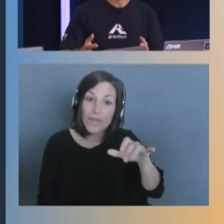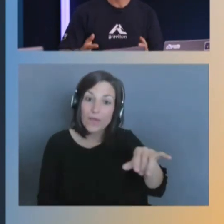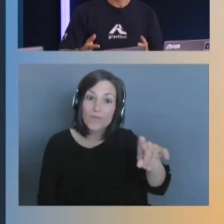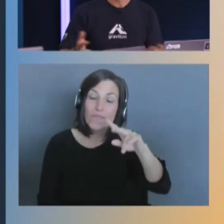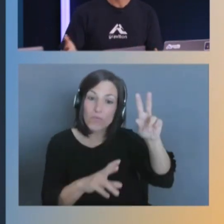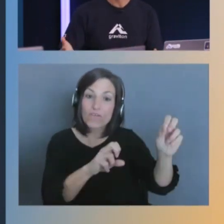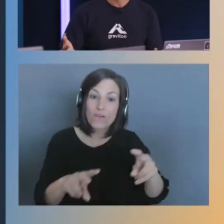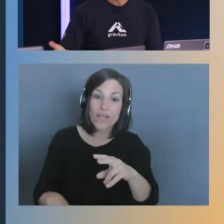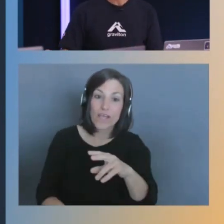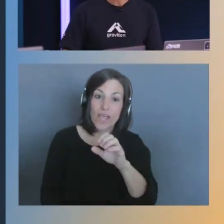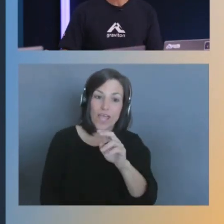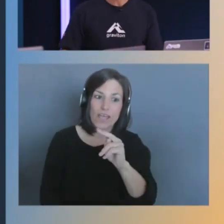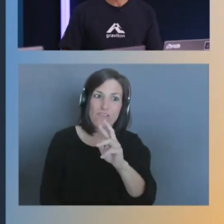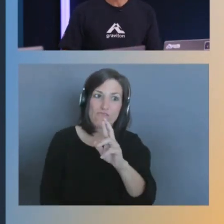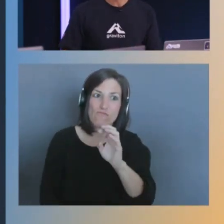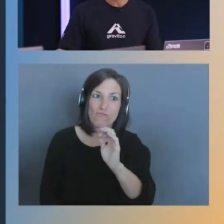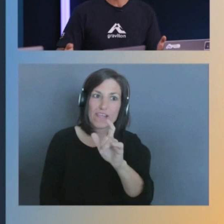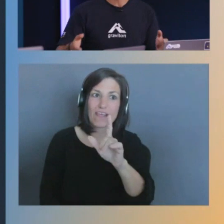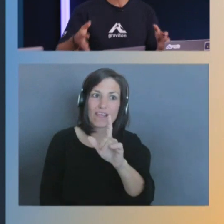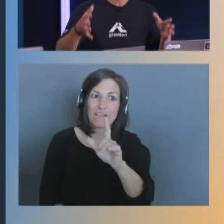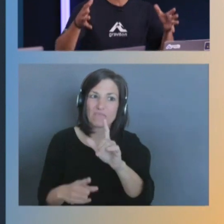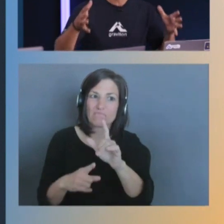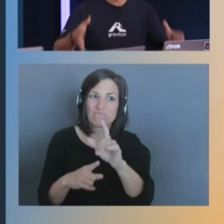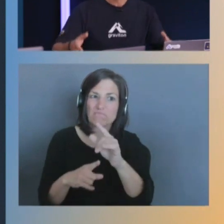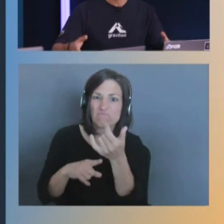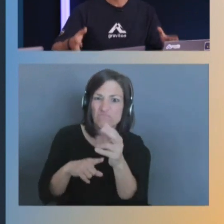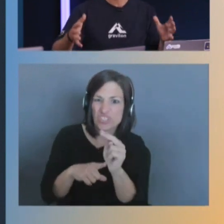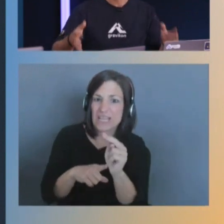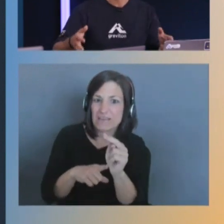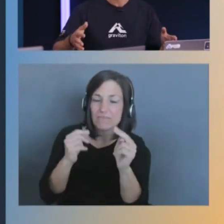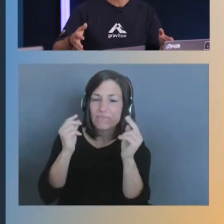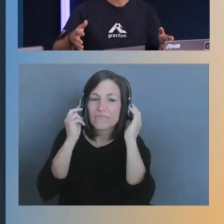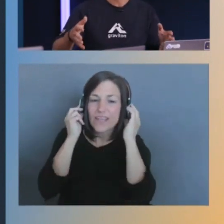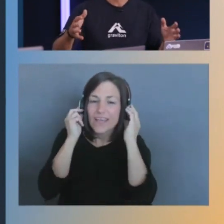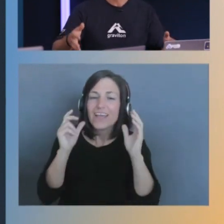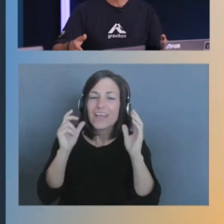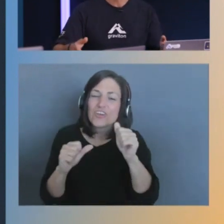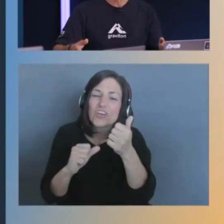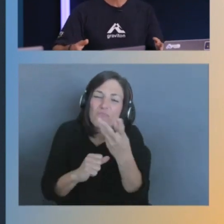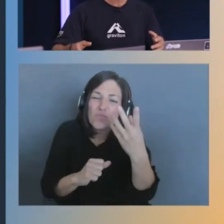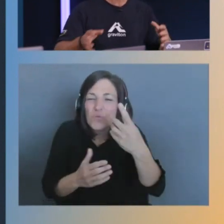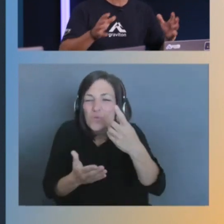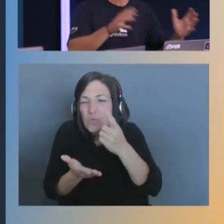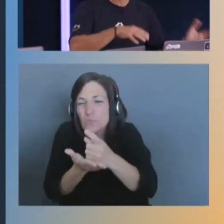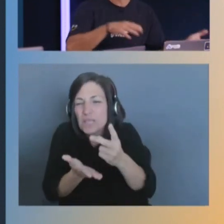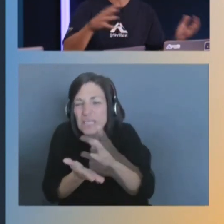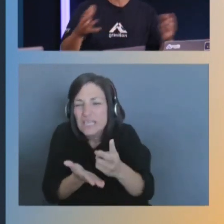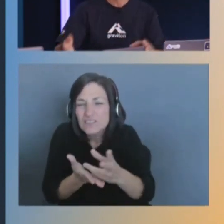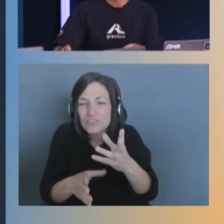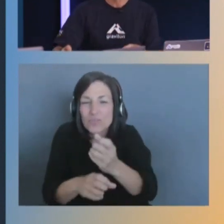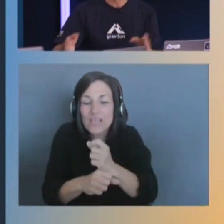basically took them a couple weeks to get that huge C++ code base optimized over the years,